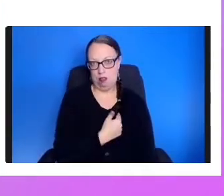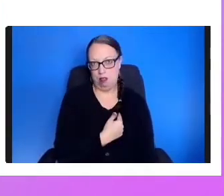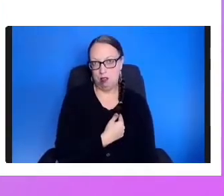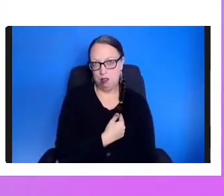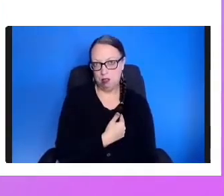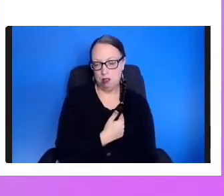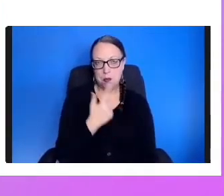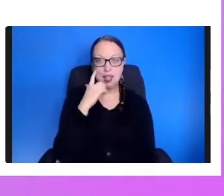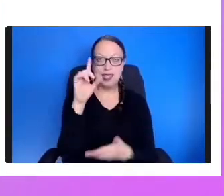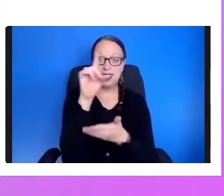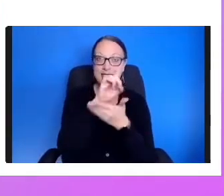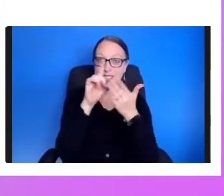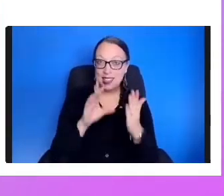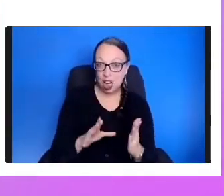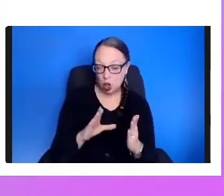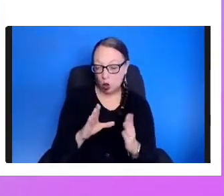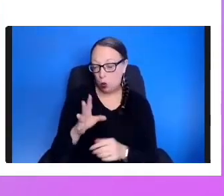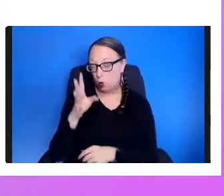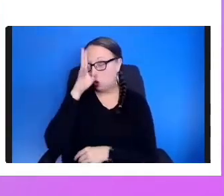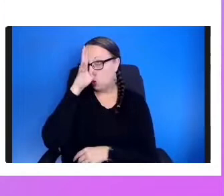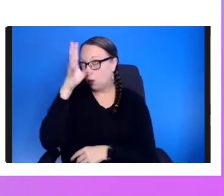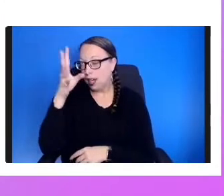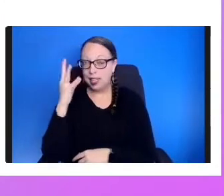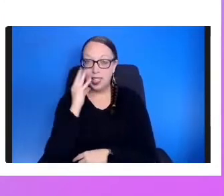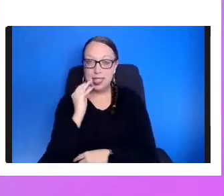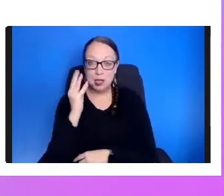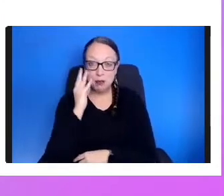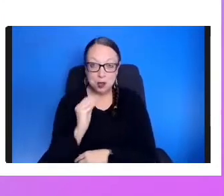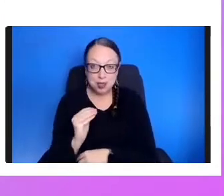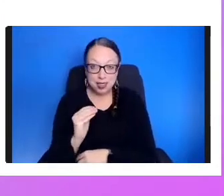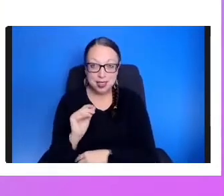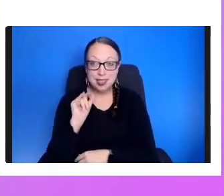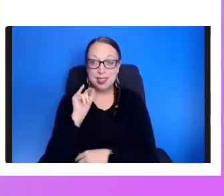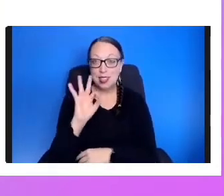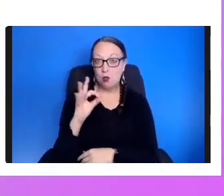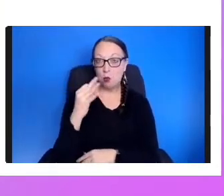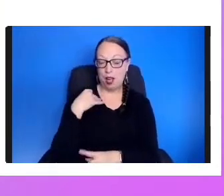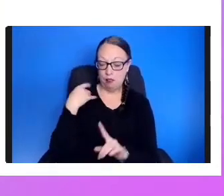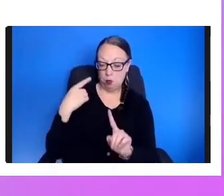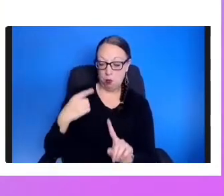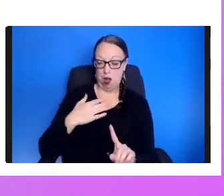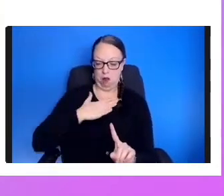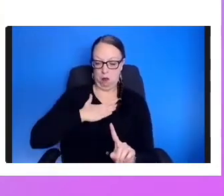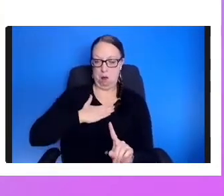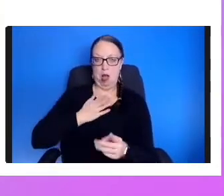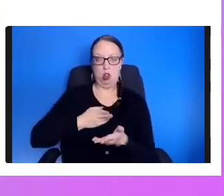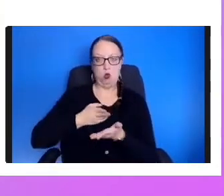or someone creating an experience if we come from a point of my truth I have this truth that I know